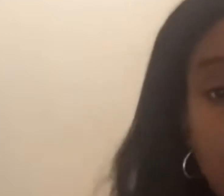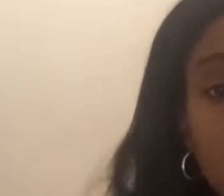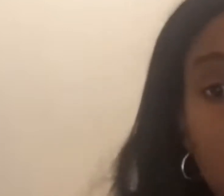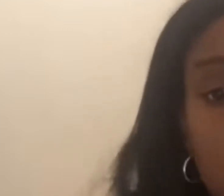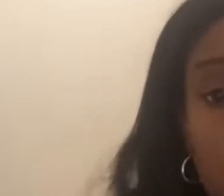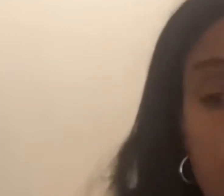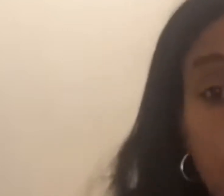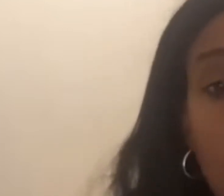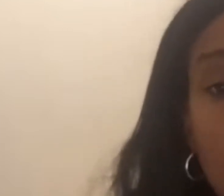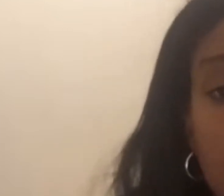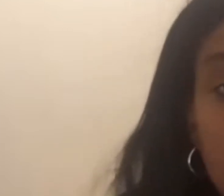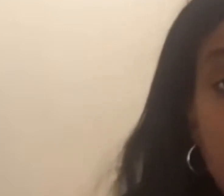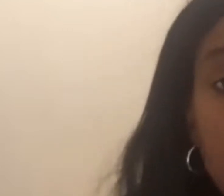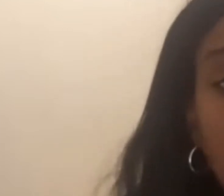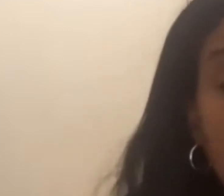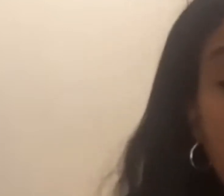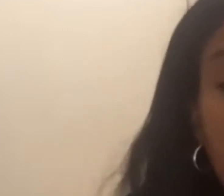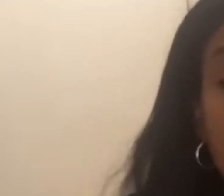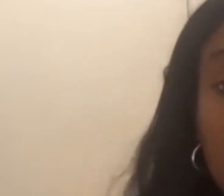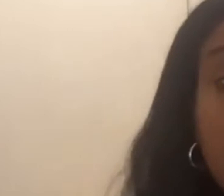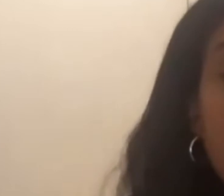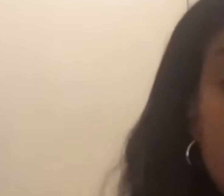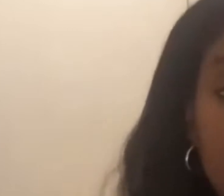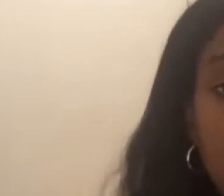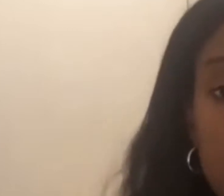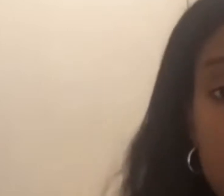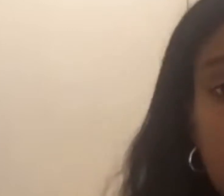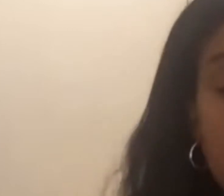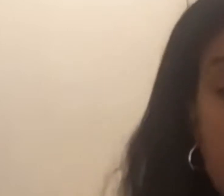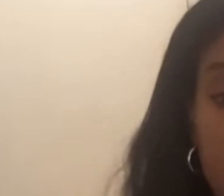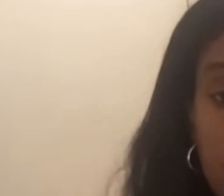with questions that will hopefully put you on a path towards continued research and discovery